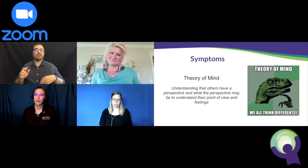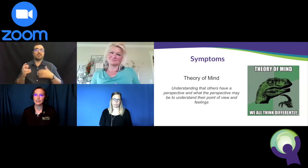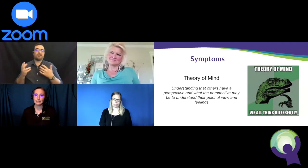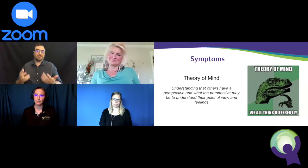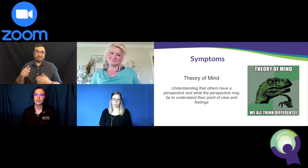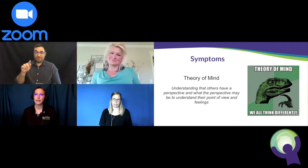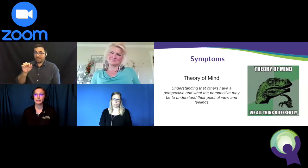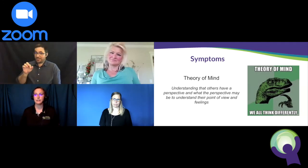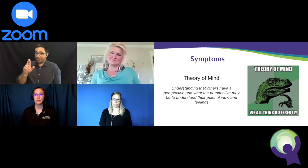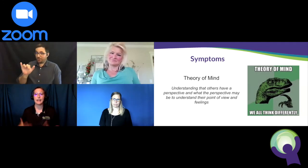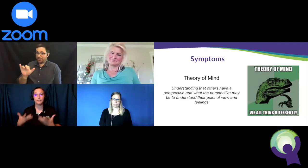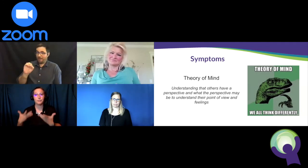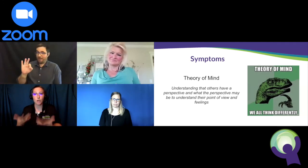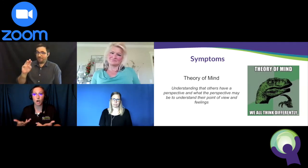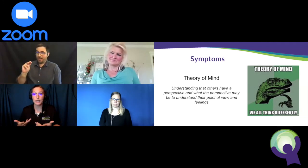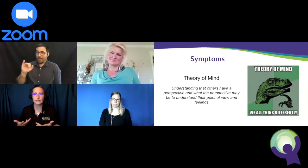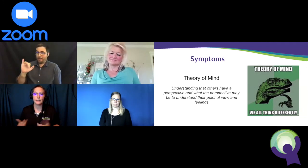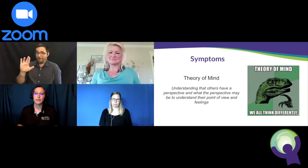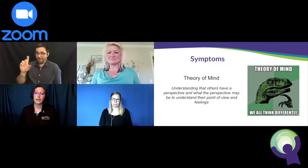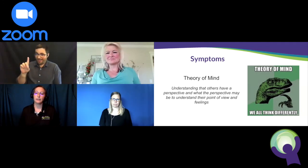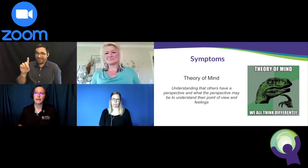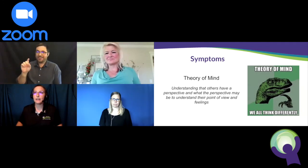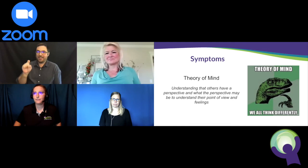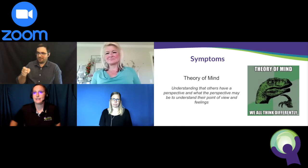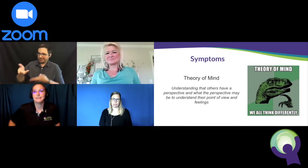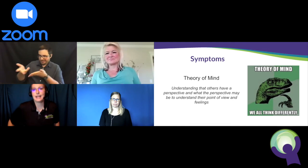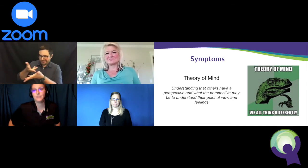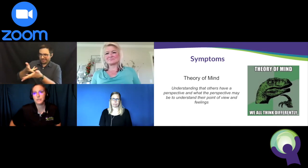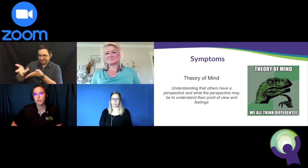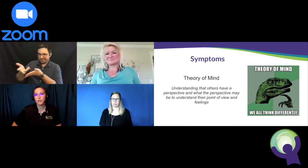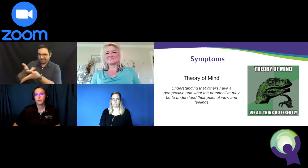is something that they have to be taught and a lot of things they have to be taught that we